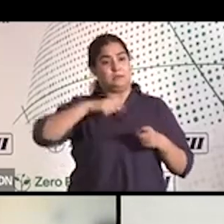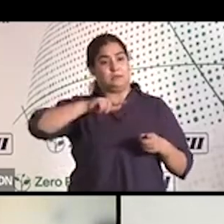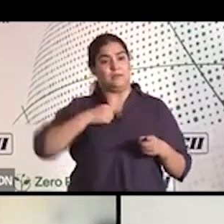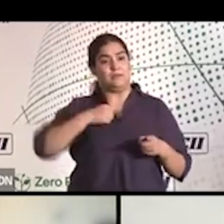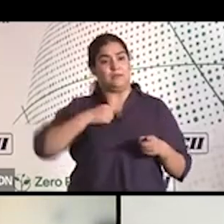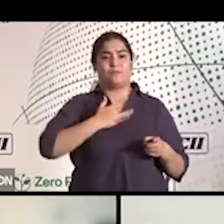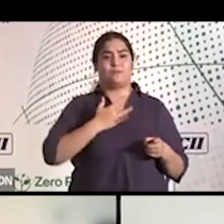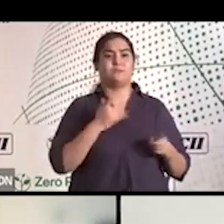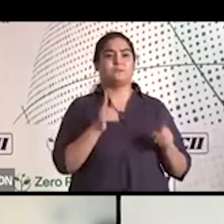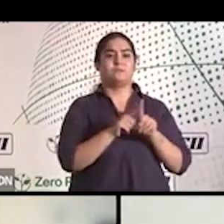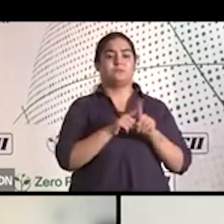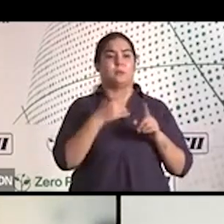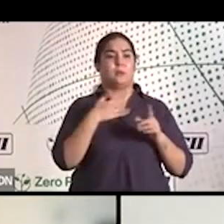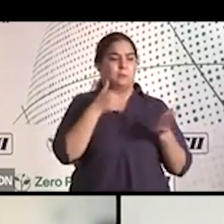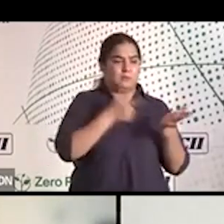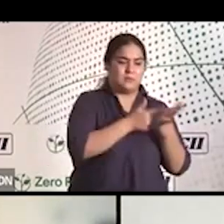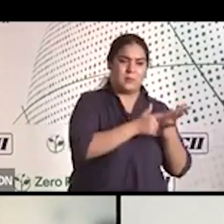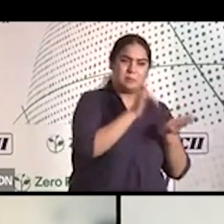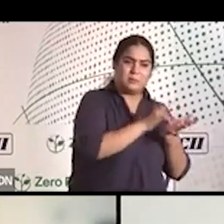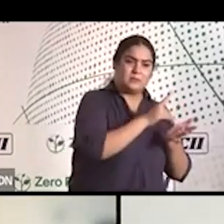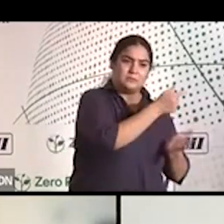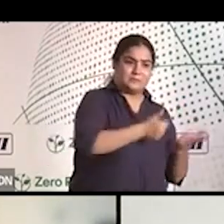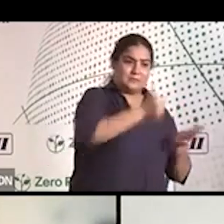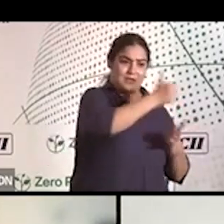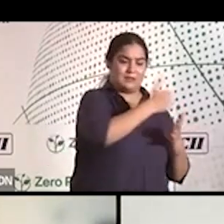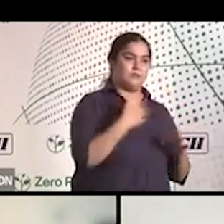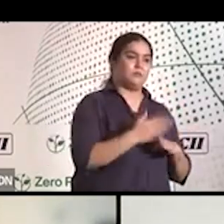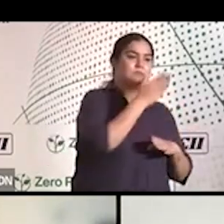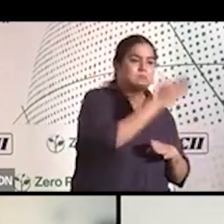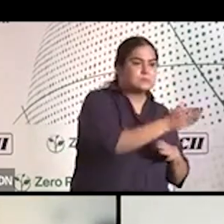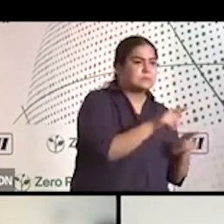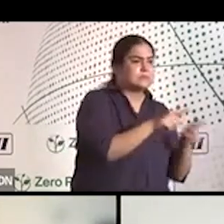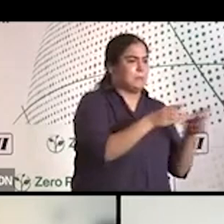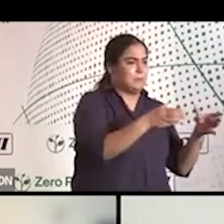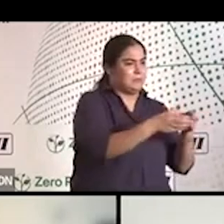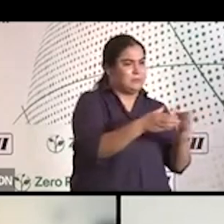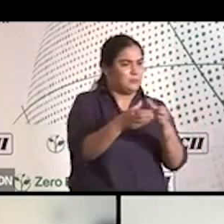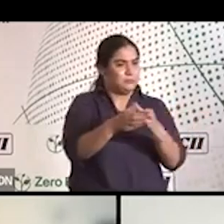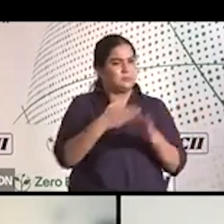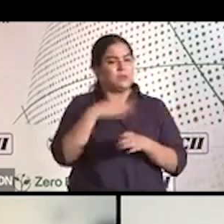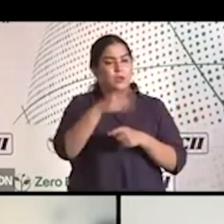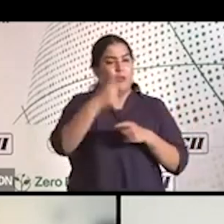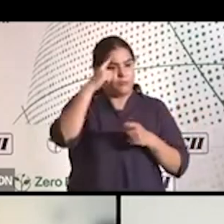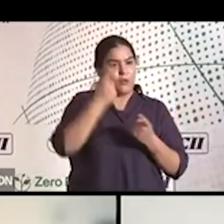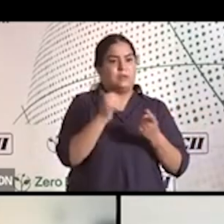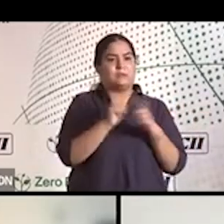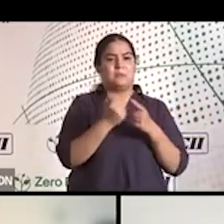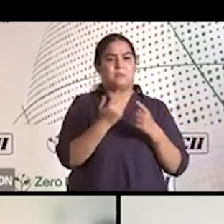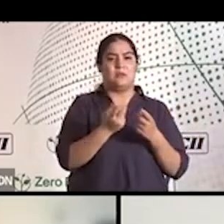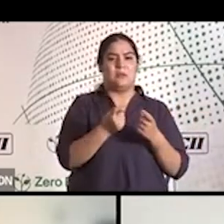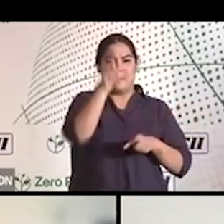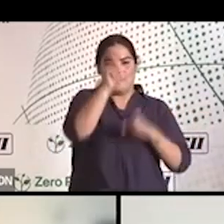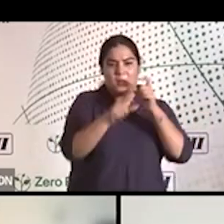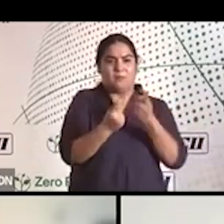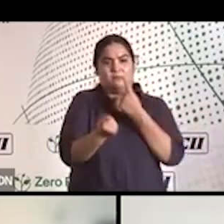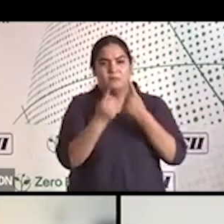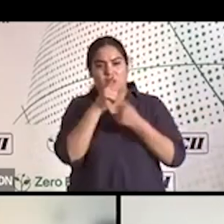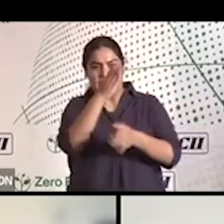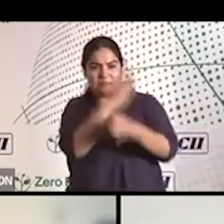We went to panchayat, we went to blogs to conduct various screening camps to reach to people